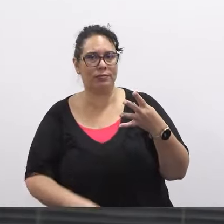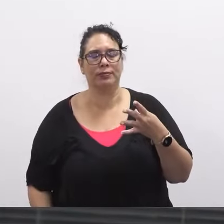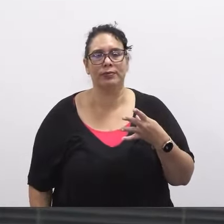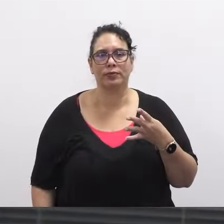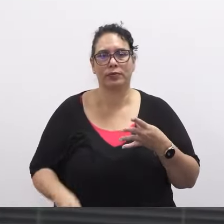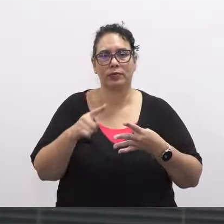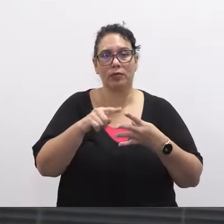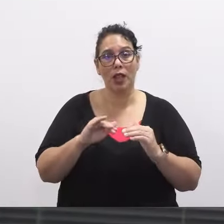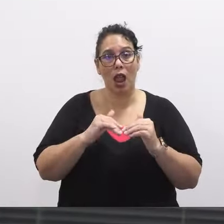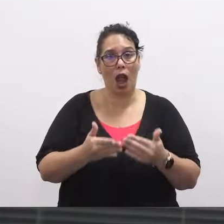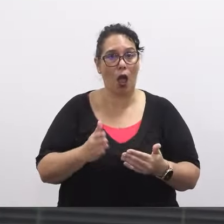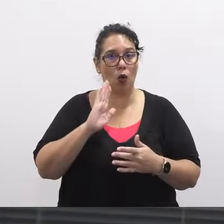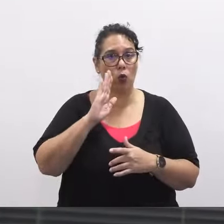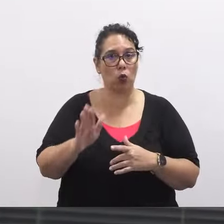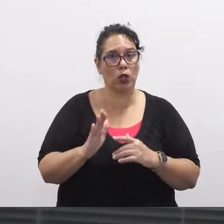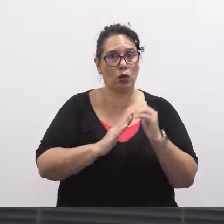How are you going to rebuild trust